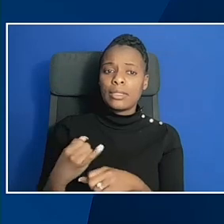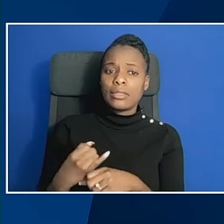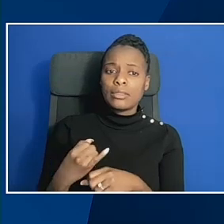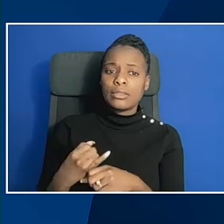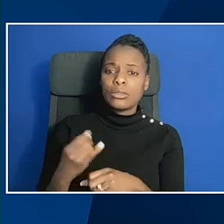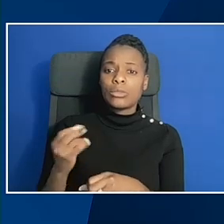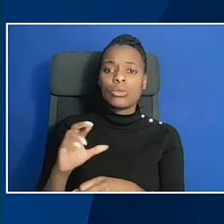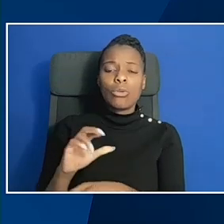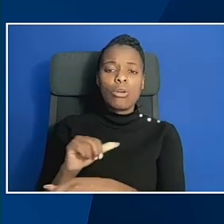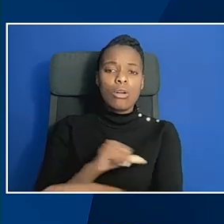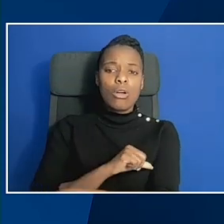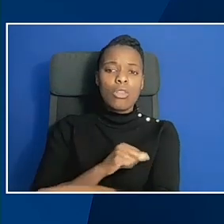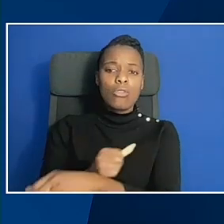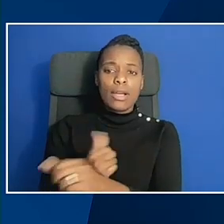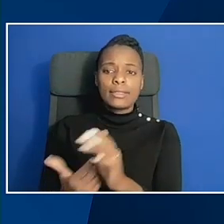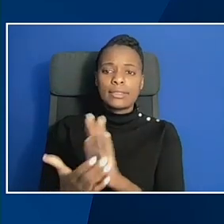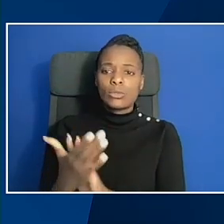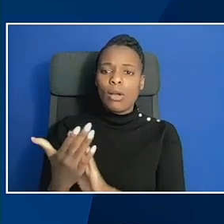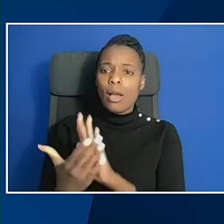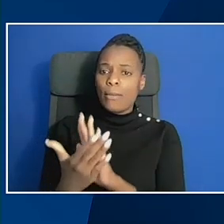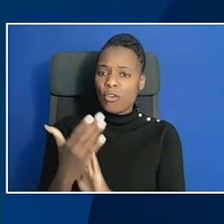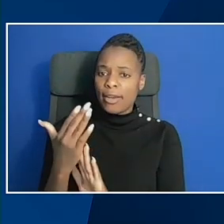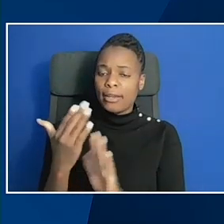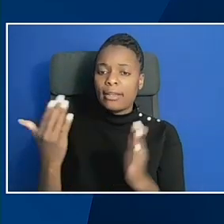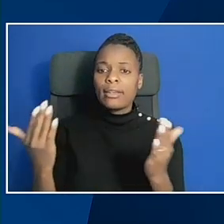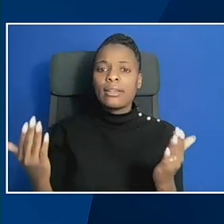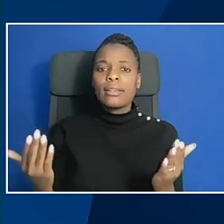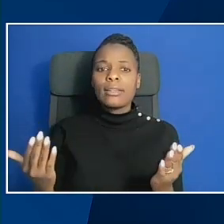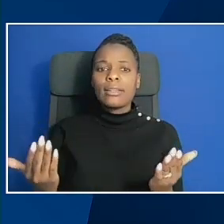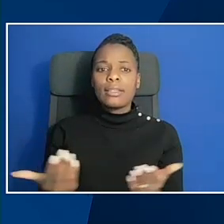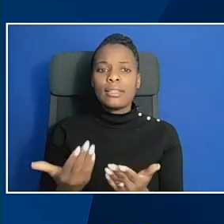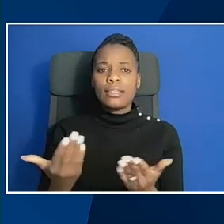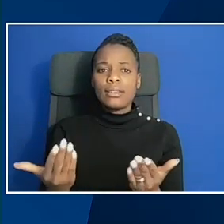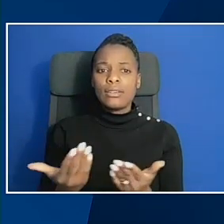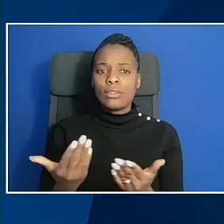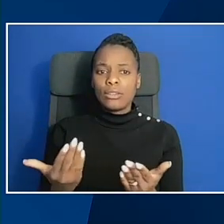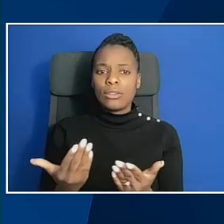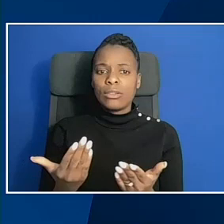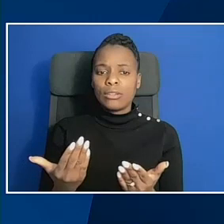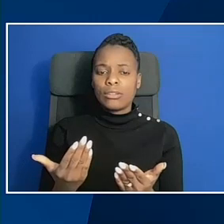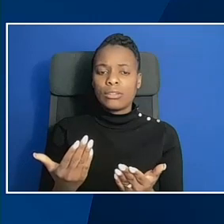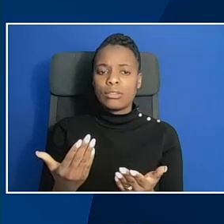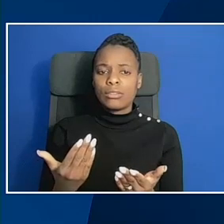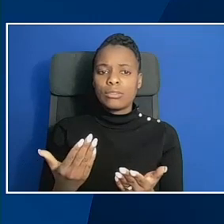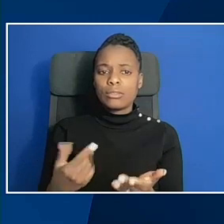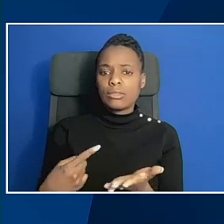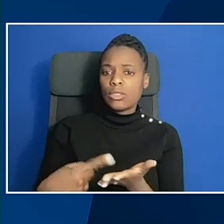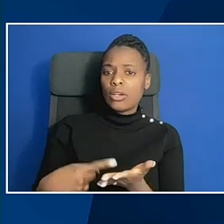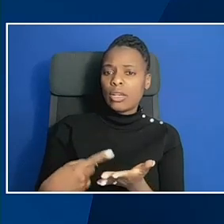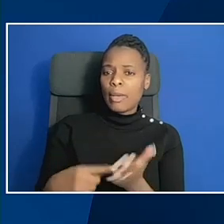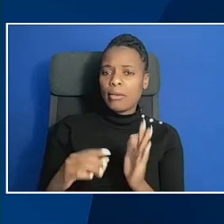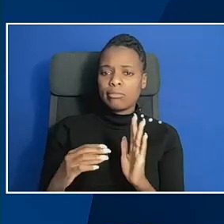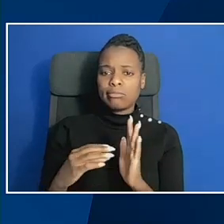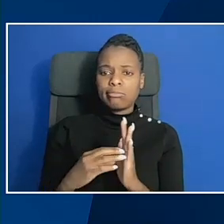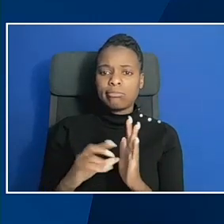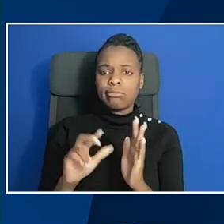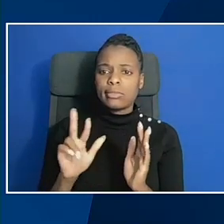And, here and you're talking about in (3) not later than July 1, 2030.